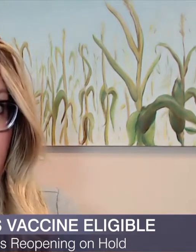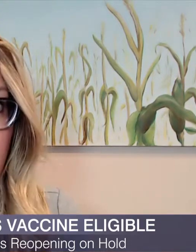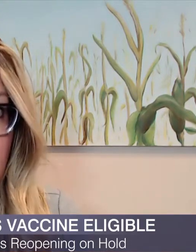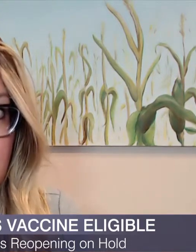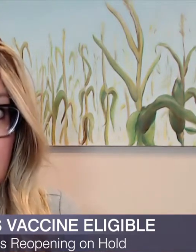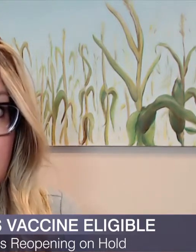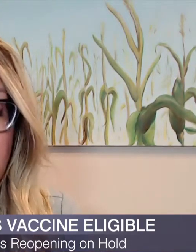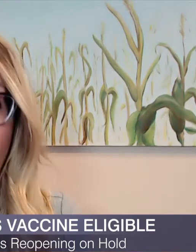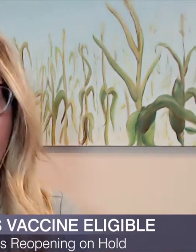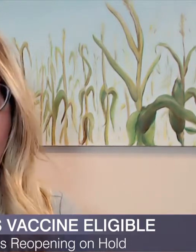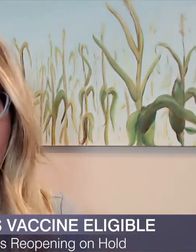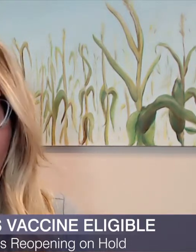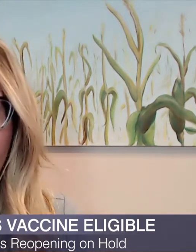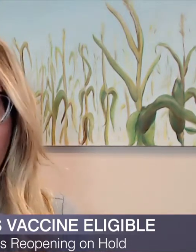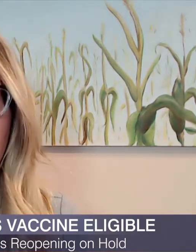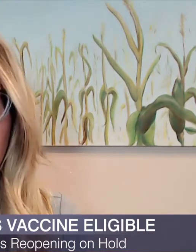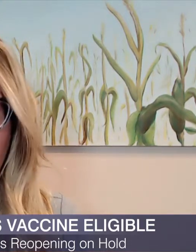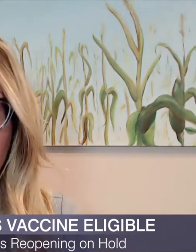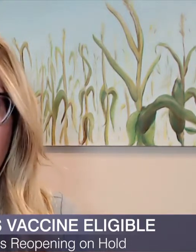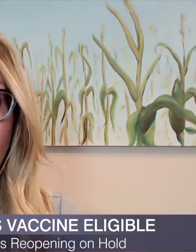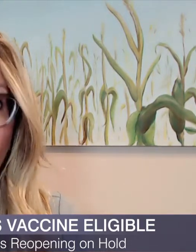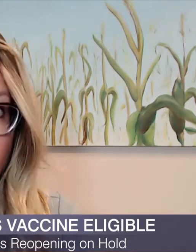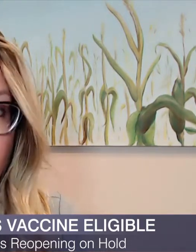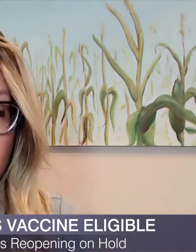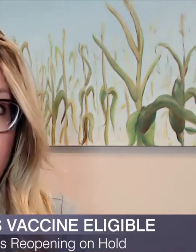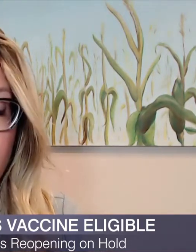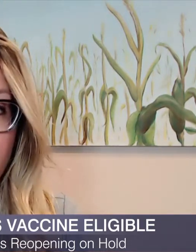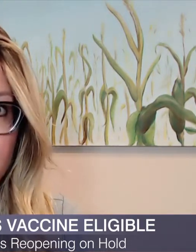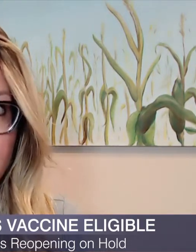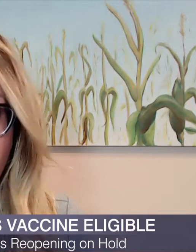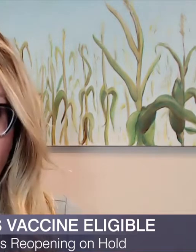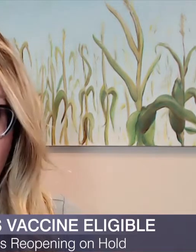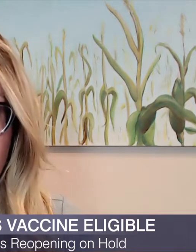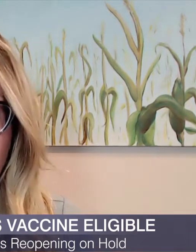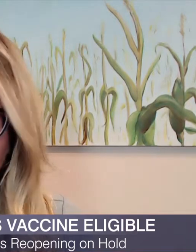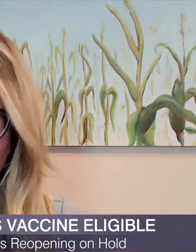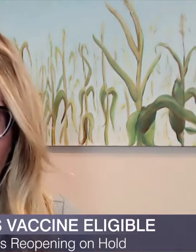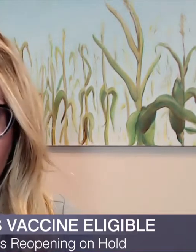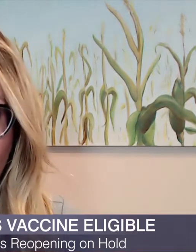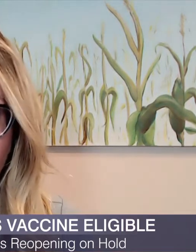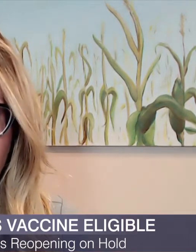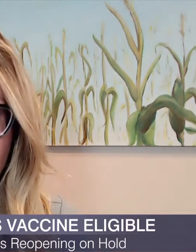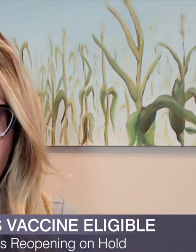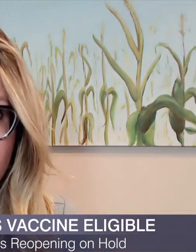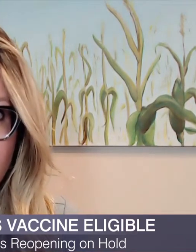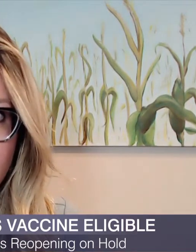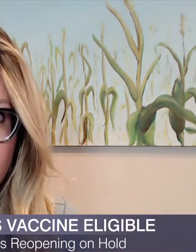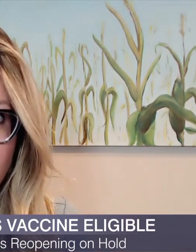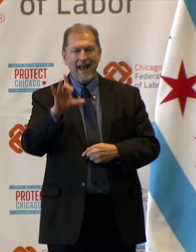RESIDENTS NOW ELIGIBLE AS OF